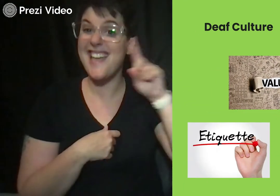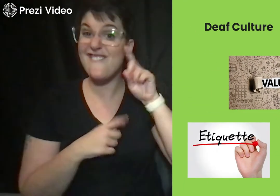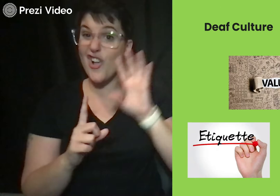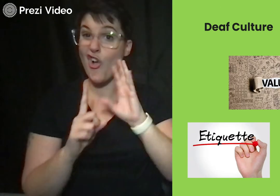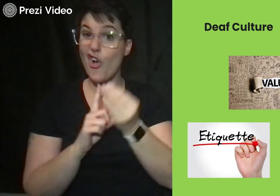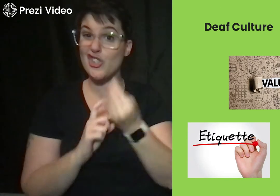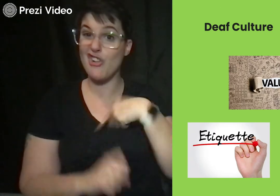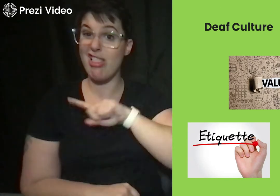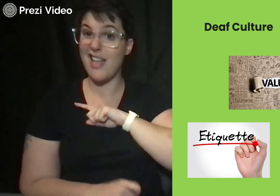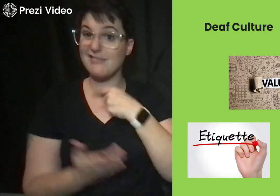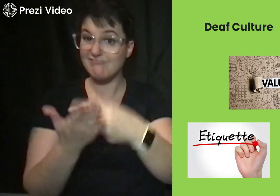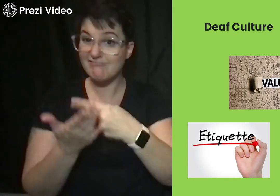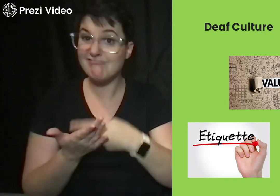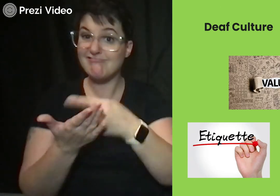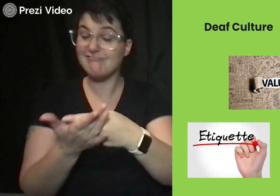Now let’s talk about Deaf Culture.